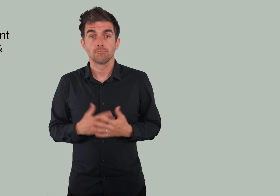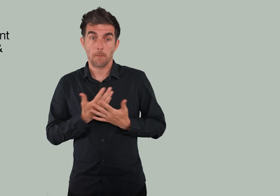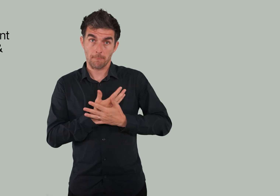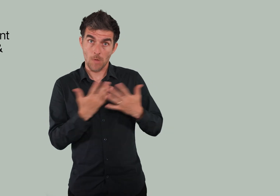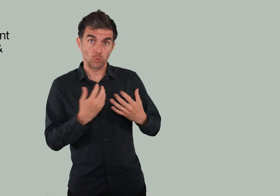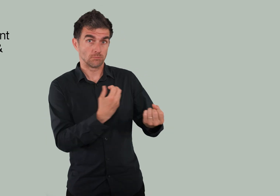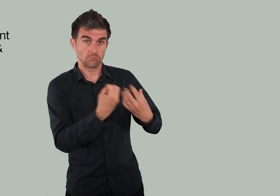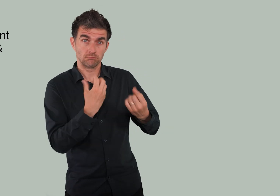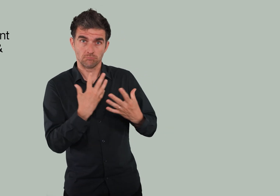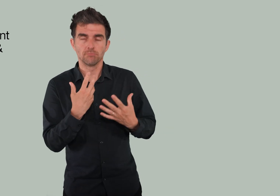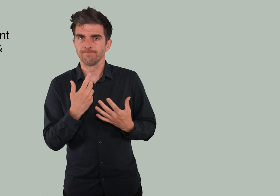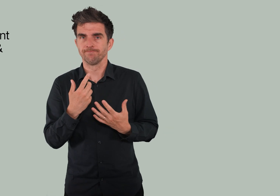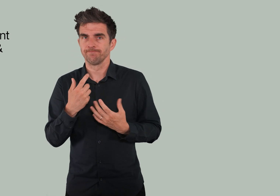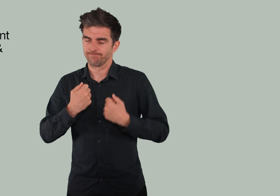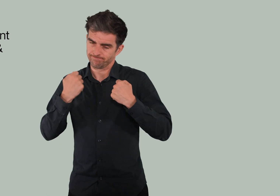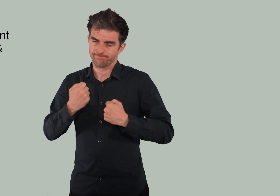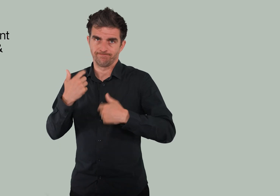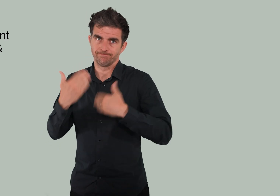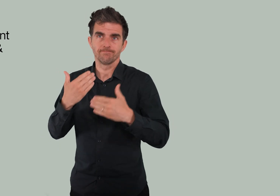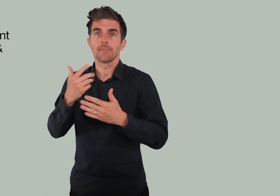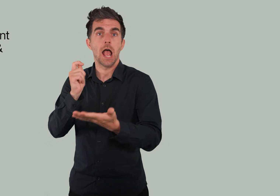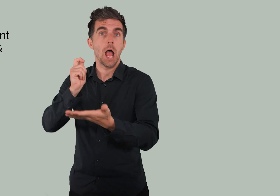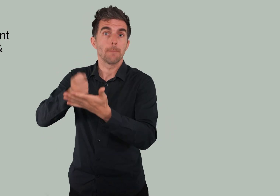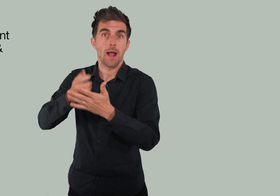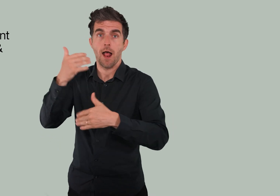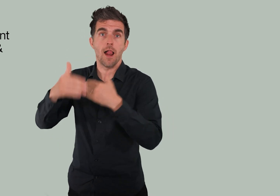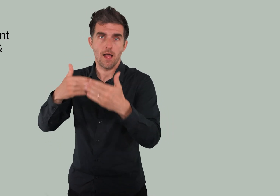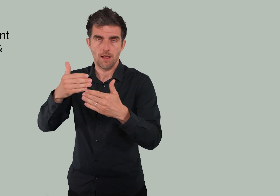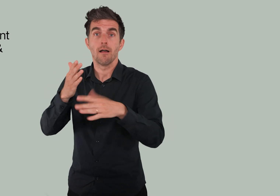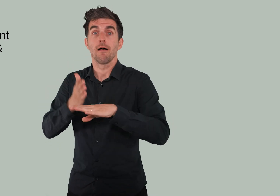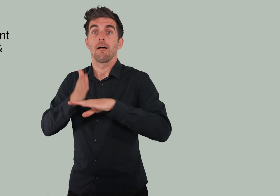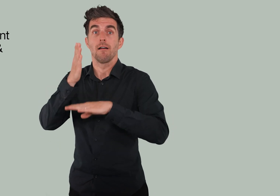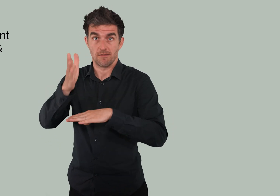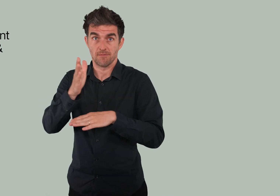6.66 Most customers who pursue an appeal attend